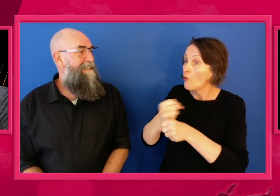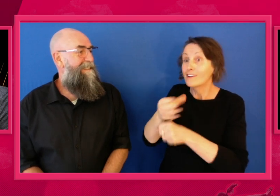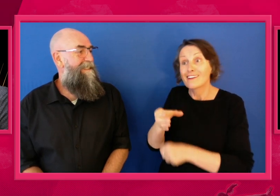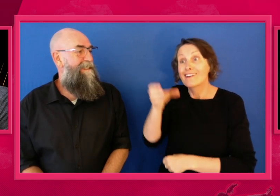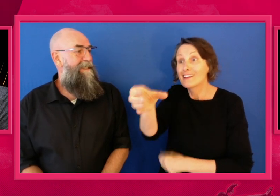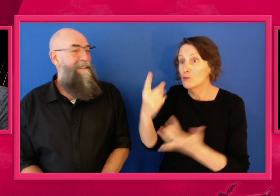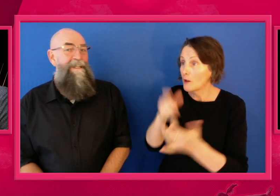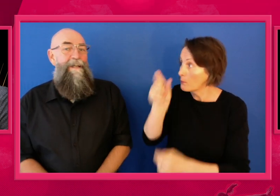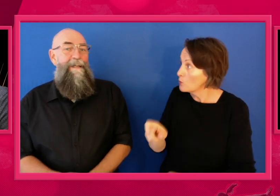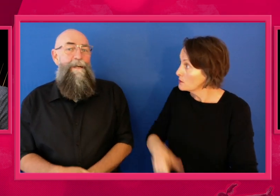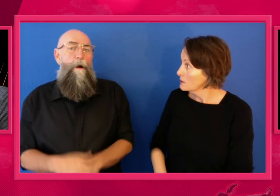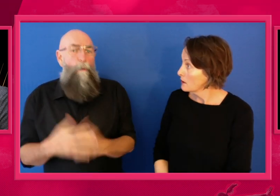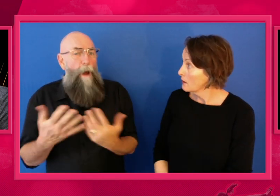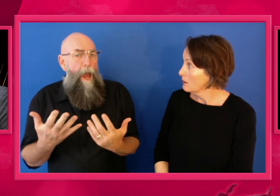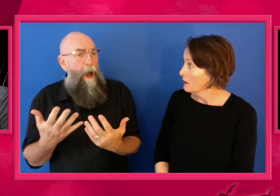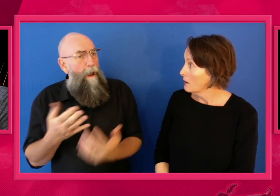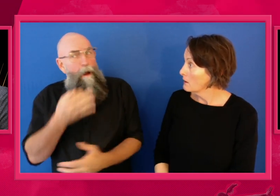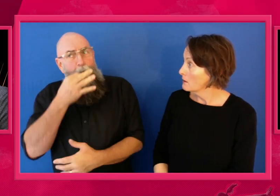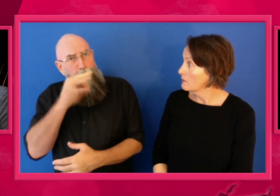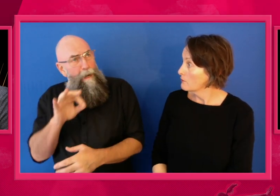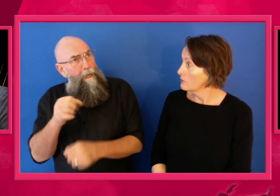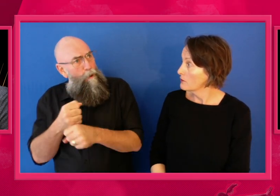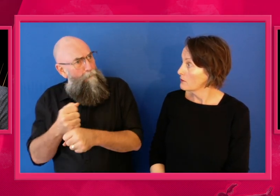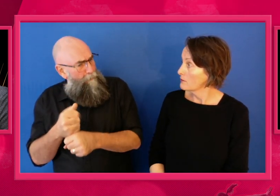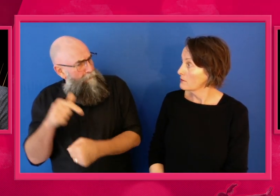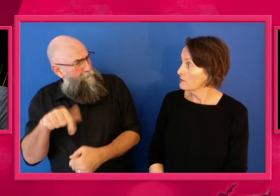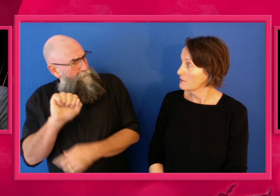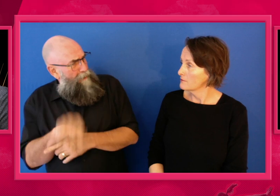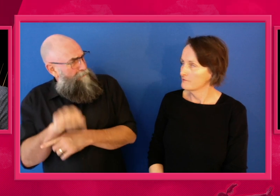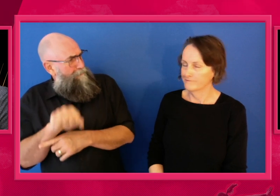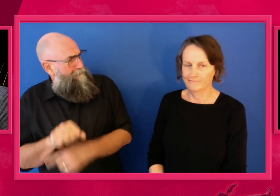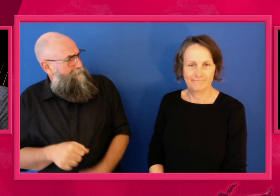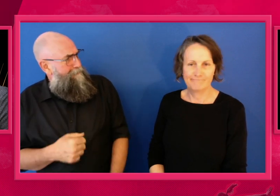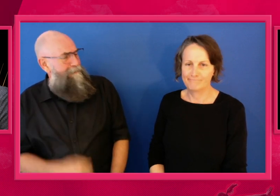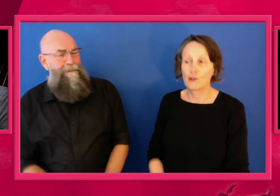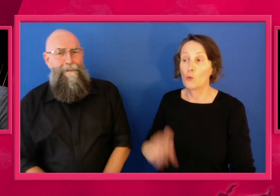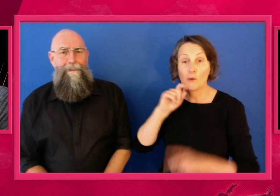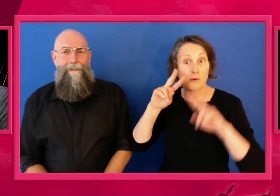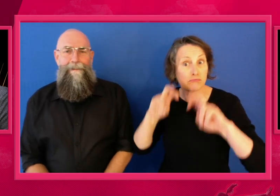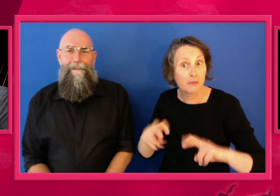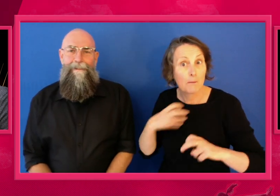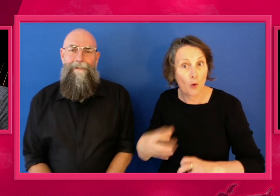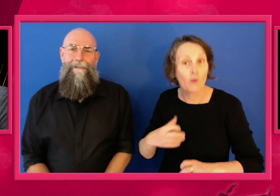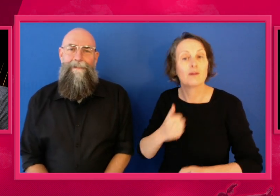Kurt Fearnley: A free coffee should count! Georgie Tunny: Alright. We're going to investigate this further. I'm Georgie Tunny, ABC sport